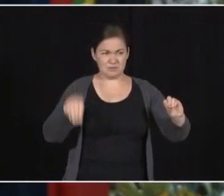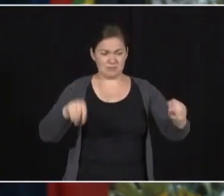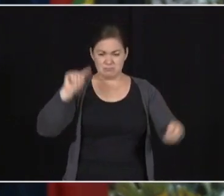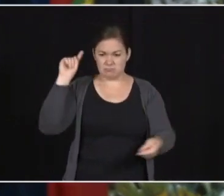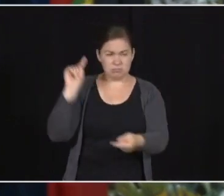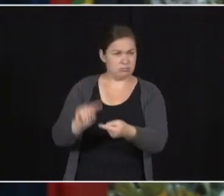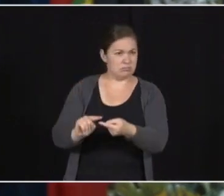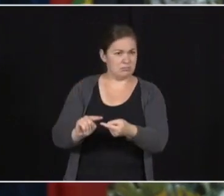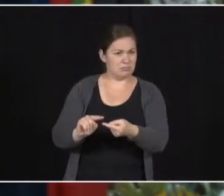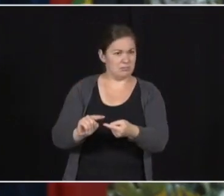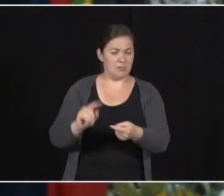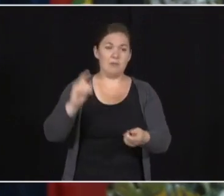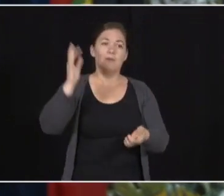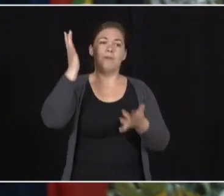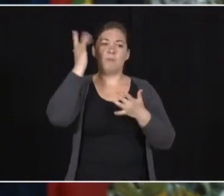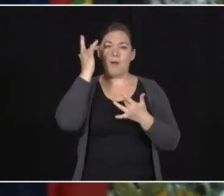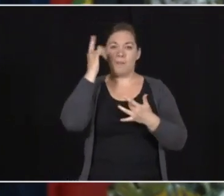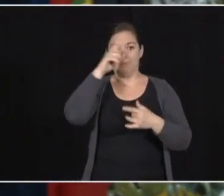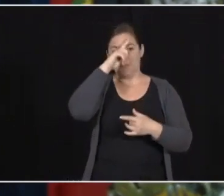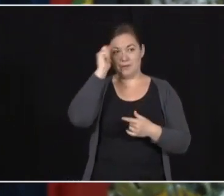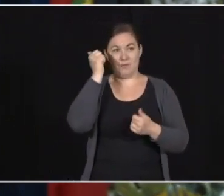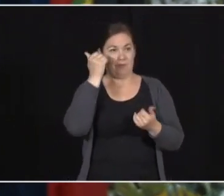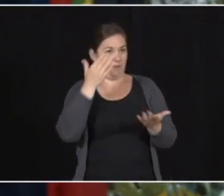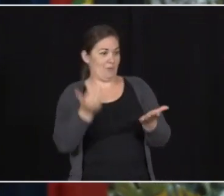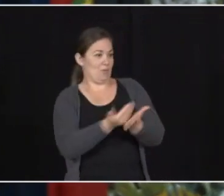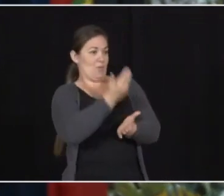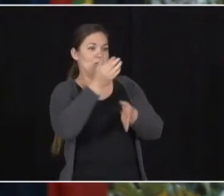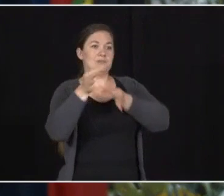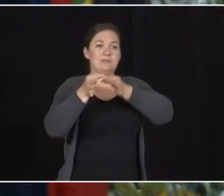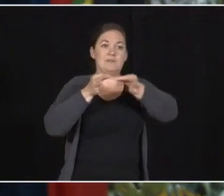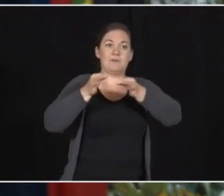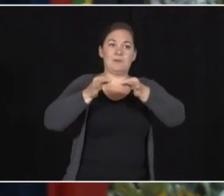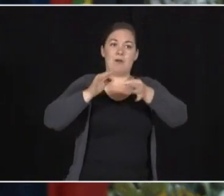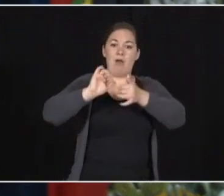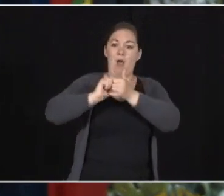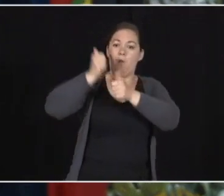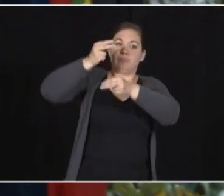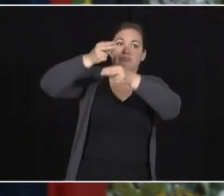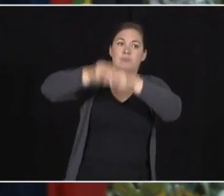And it is because they are looking at community spread differently. And if you caught it at work, for example,